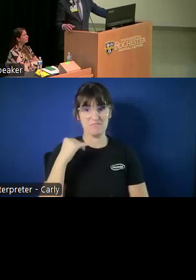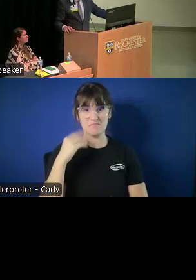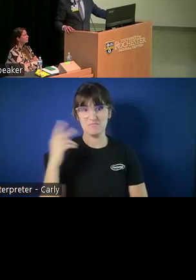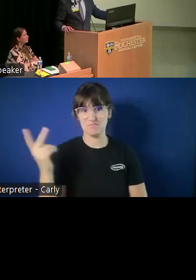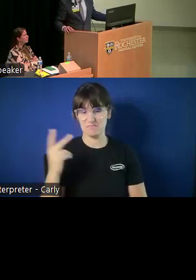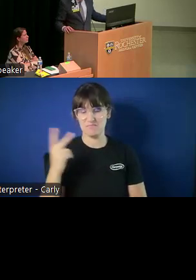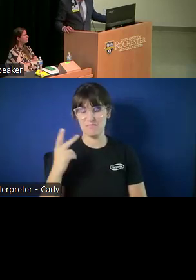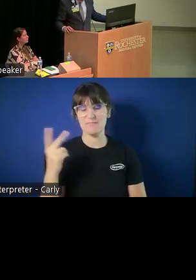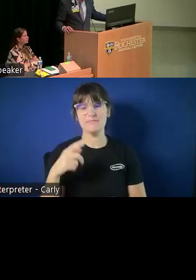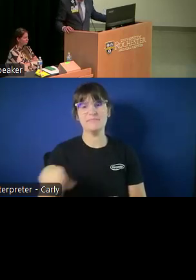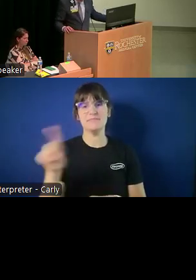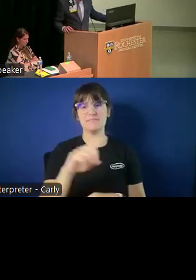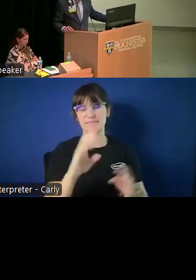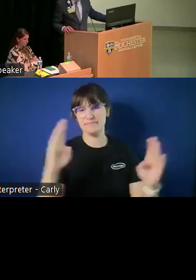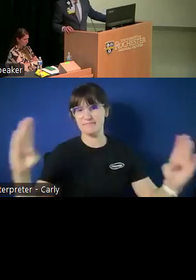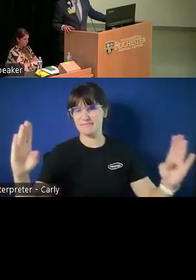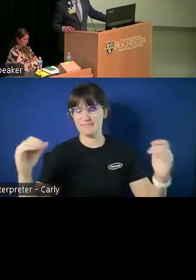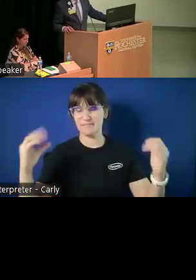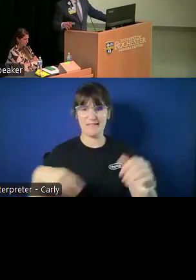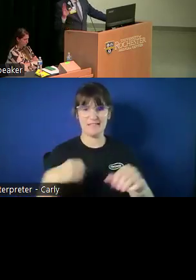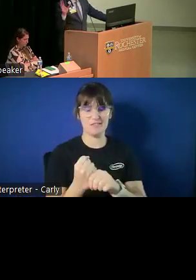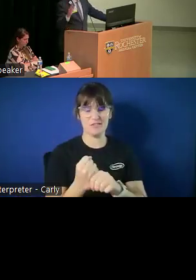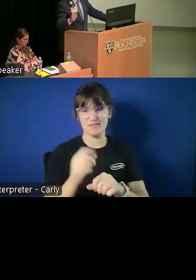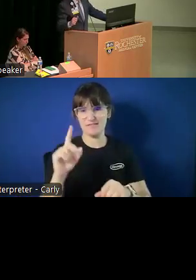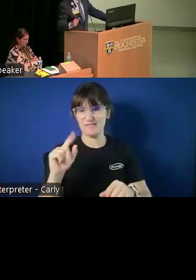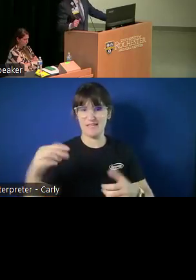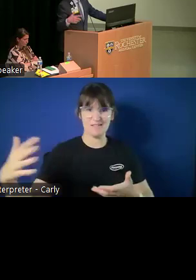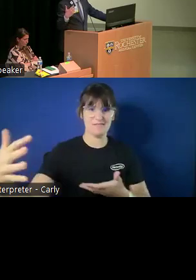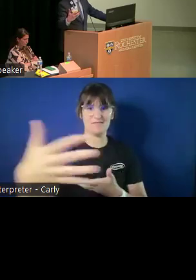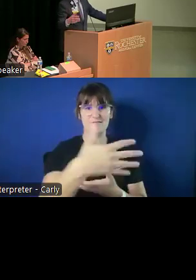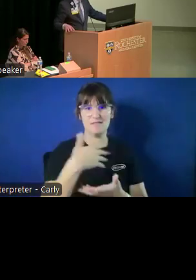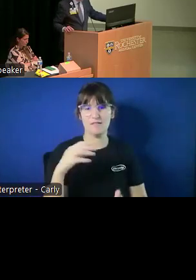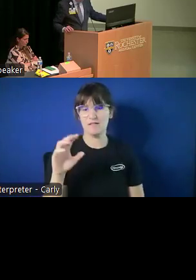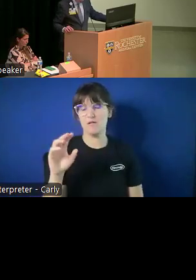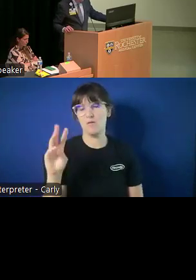years of longitudinal data from the well-being index which I'll just say WBI it's a validated